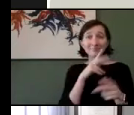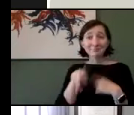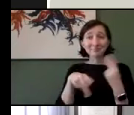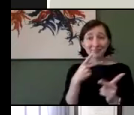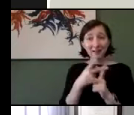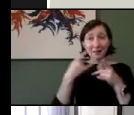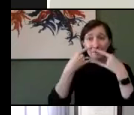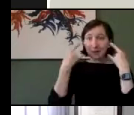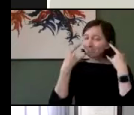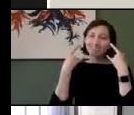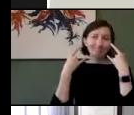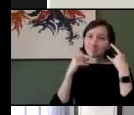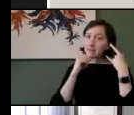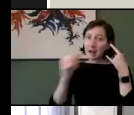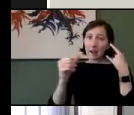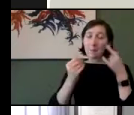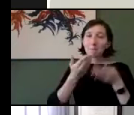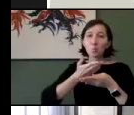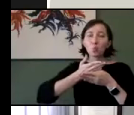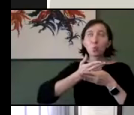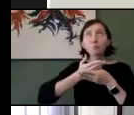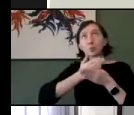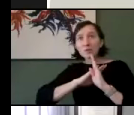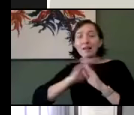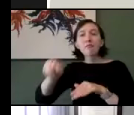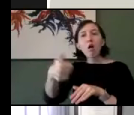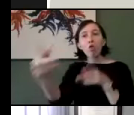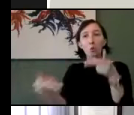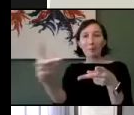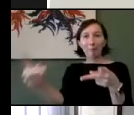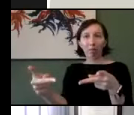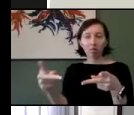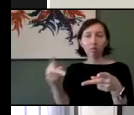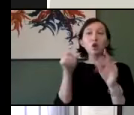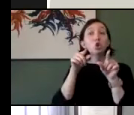doesn't prevent you from spreading COVID-19 to others. The hole in the material